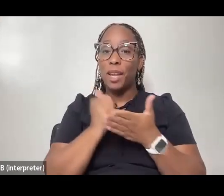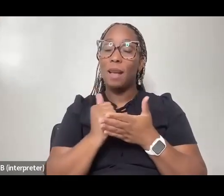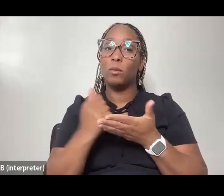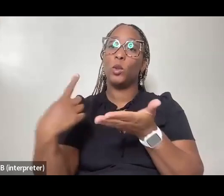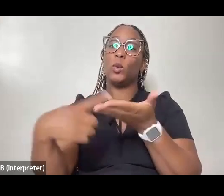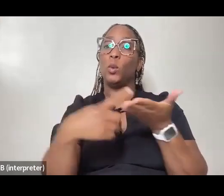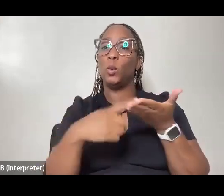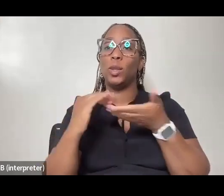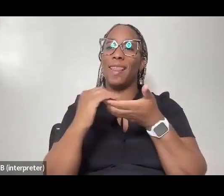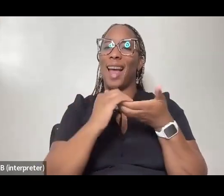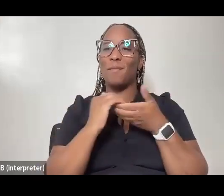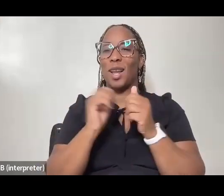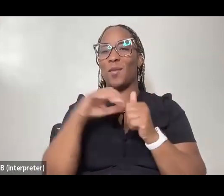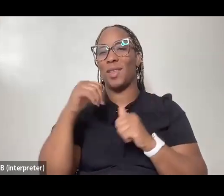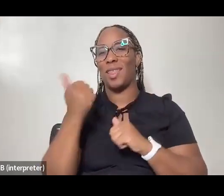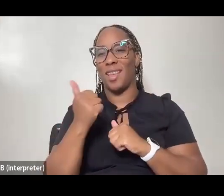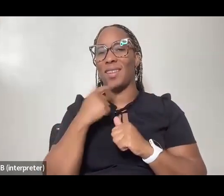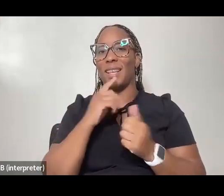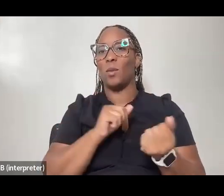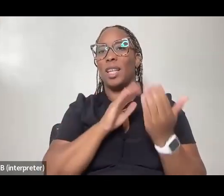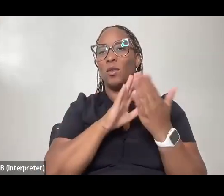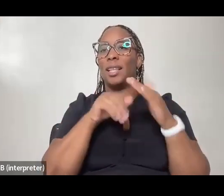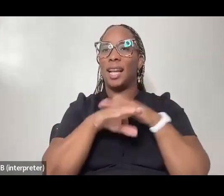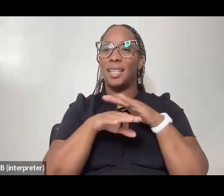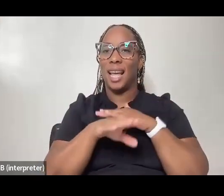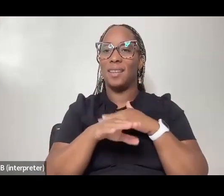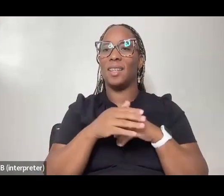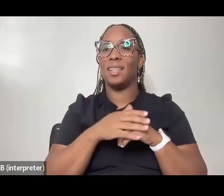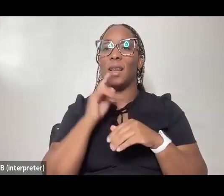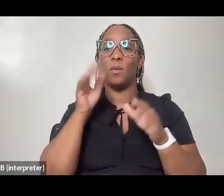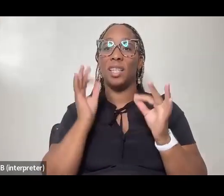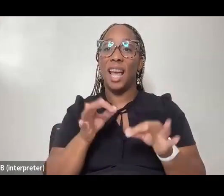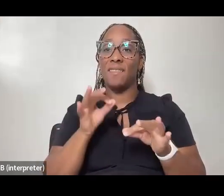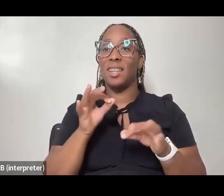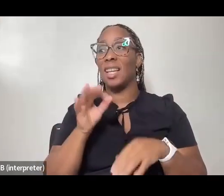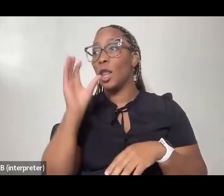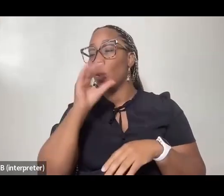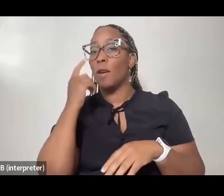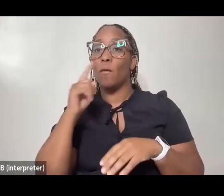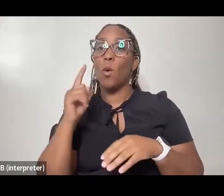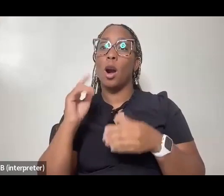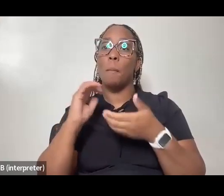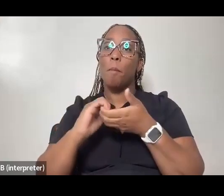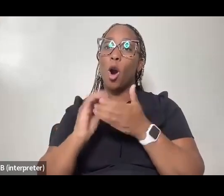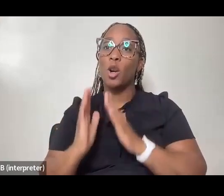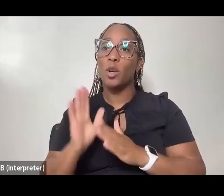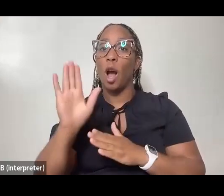and share with others as we address accessibility. So definitely seek out partners on your campus and if you have